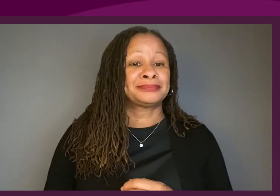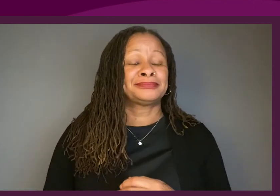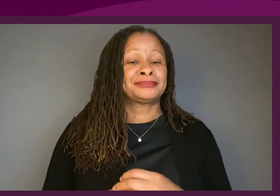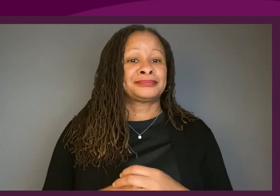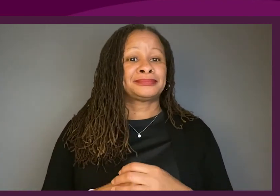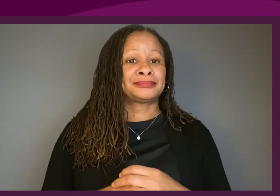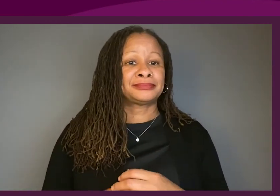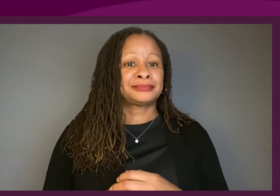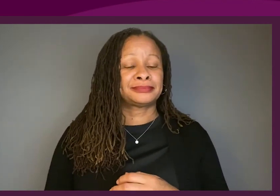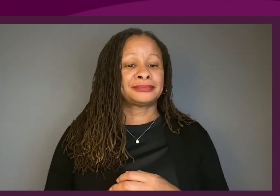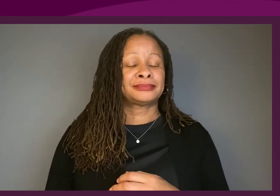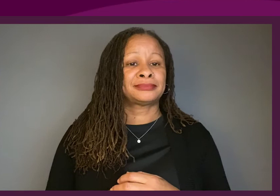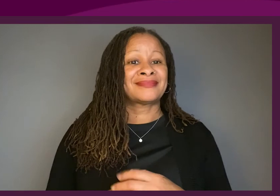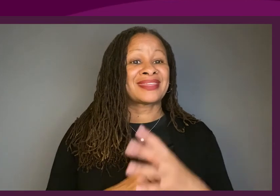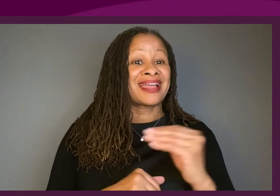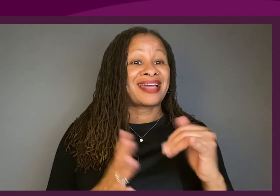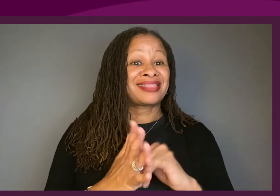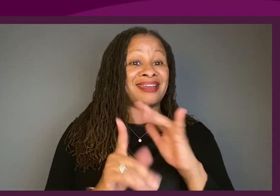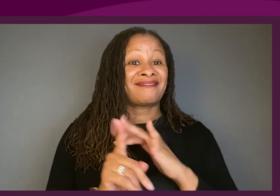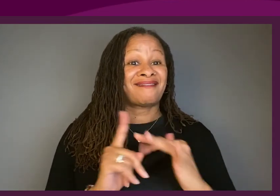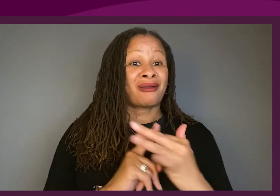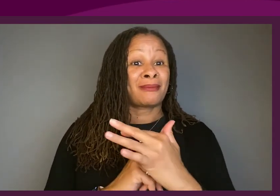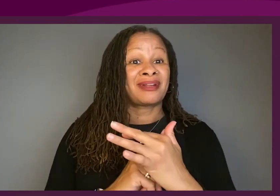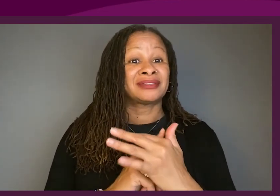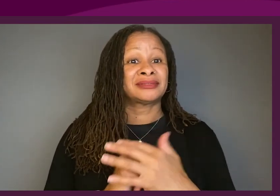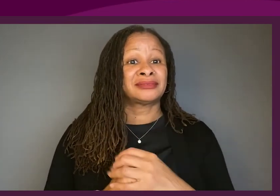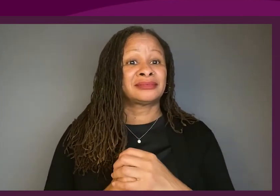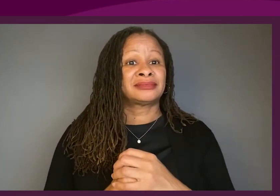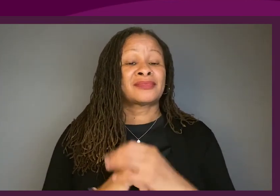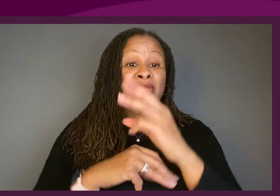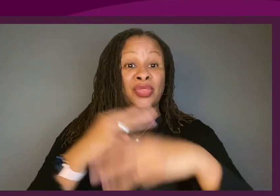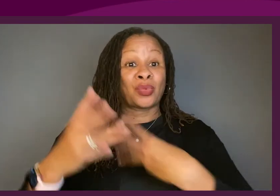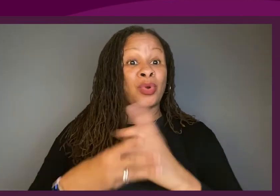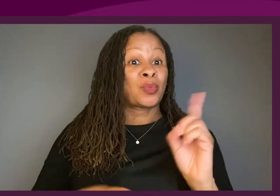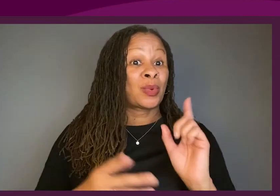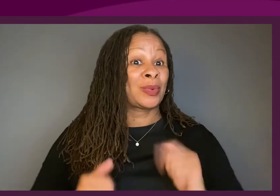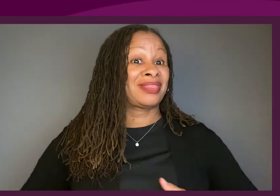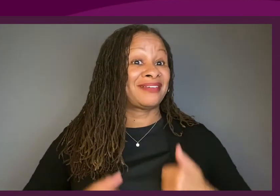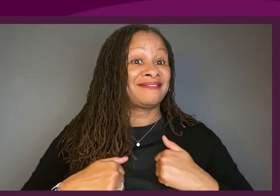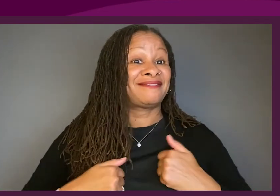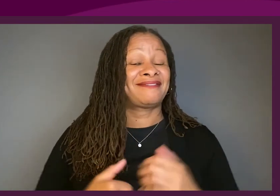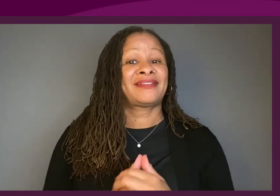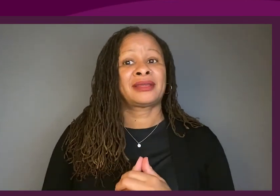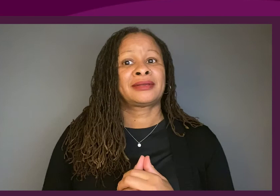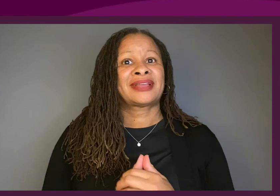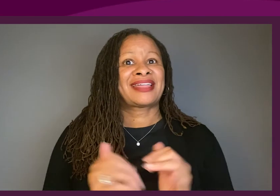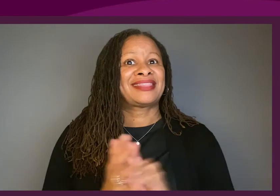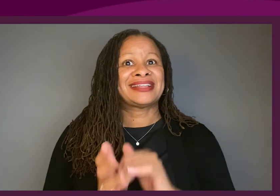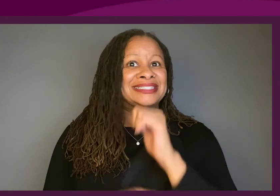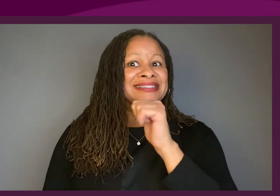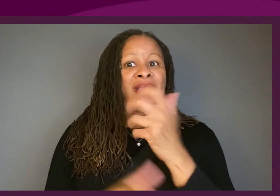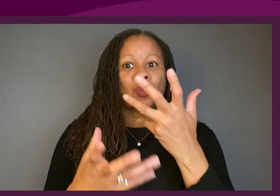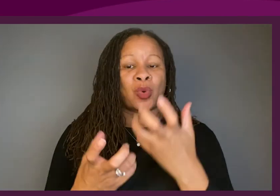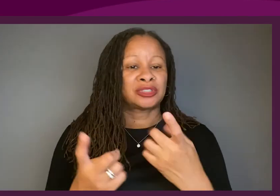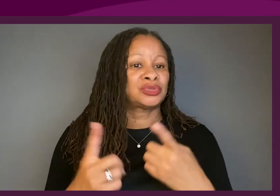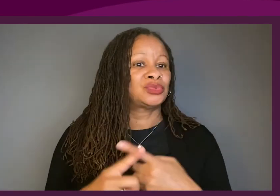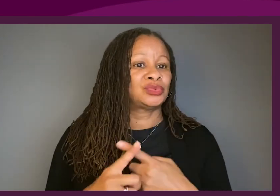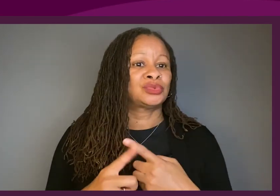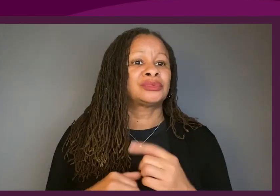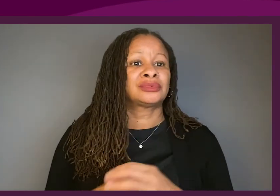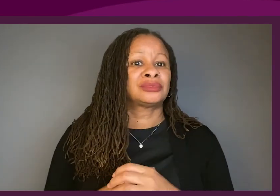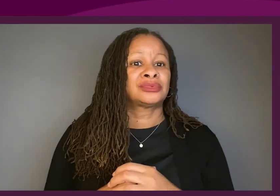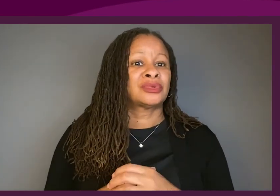force our way into systems and laws and programs that were not designed to work for us.